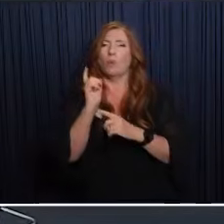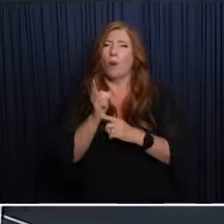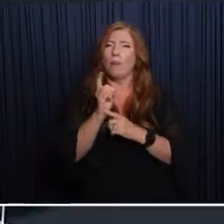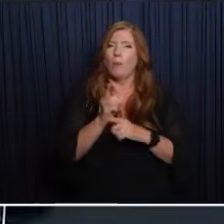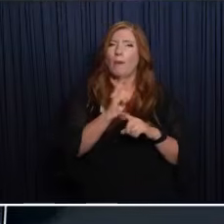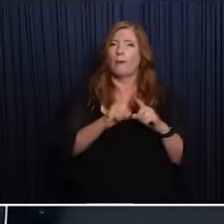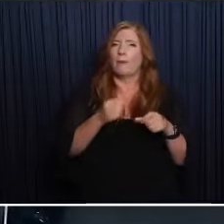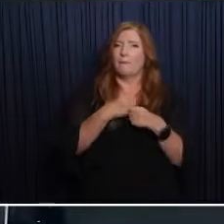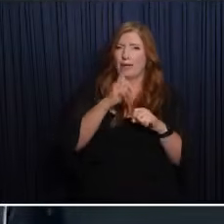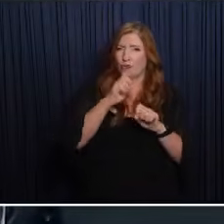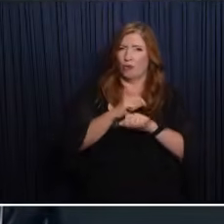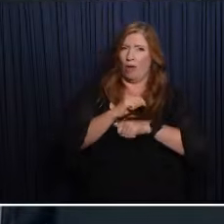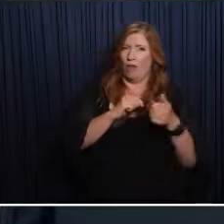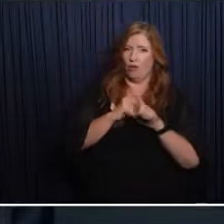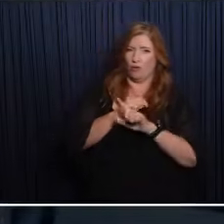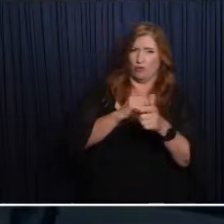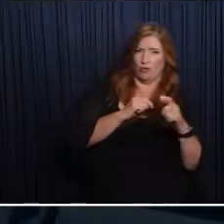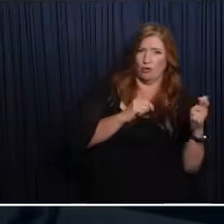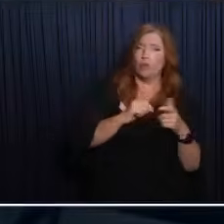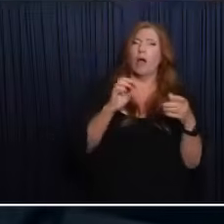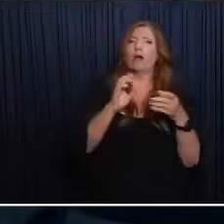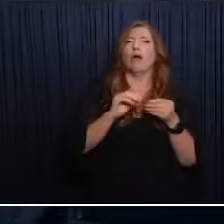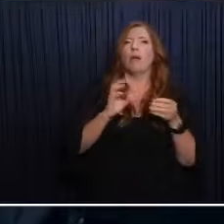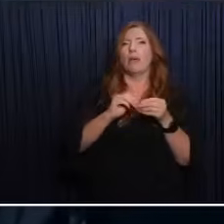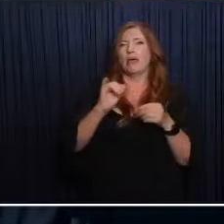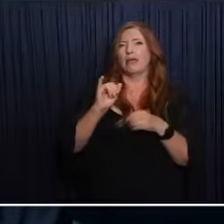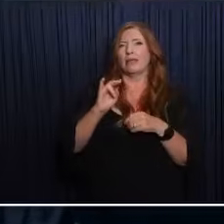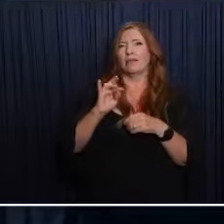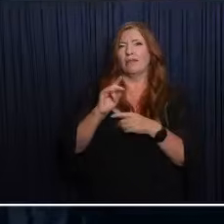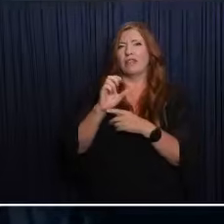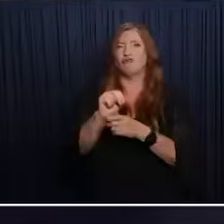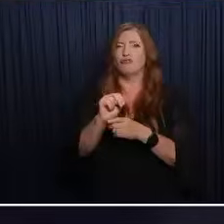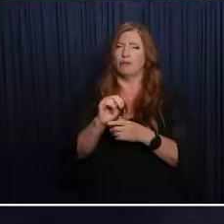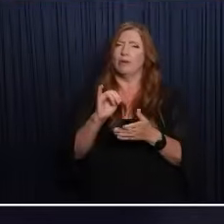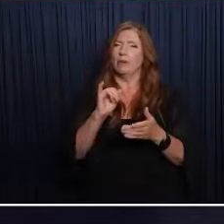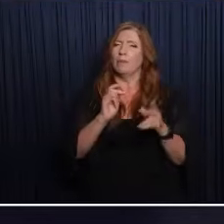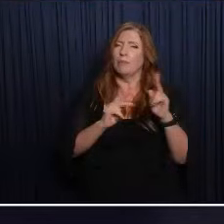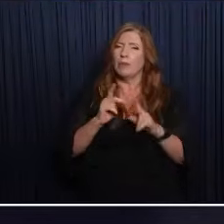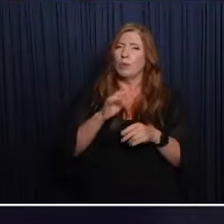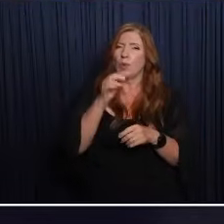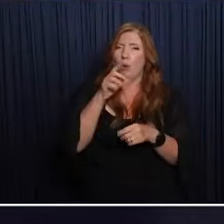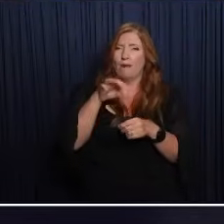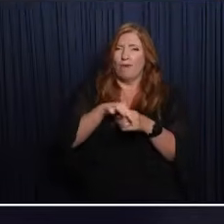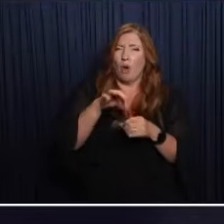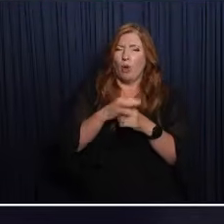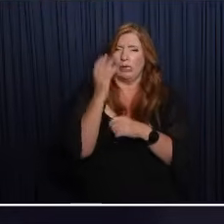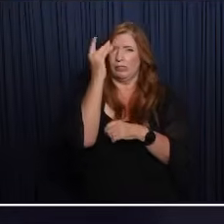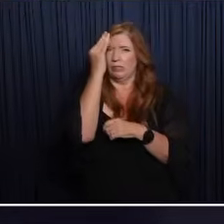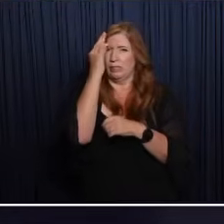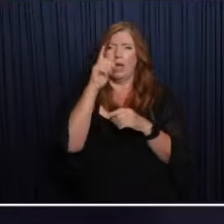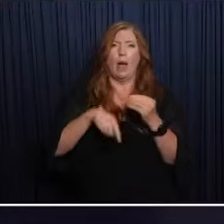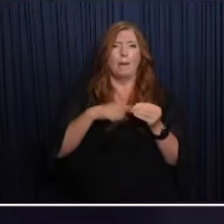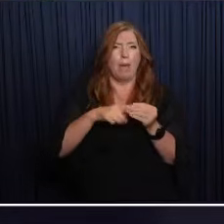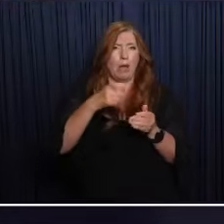I WANT TO TALK ABOUT THAT BILL IN ONE MOMENT. I WANT TO GIVE THE OTHER